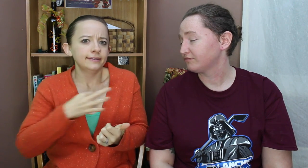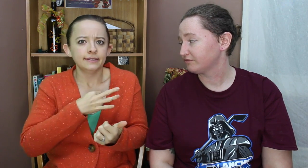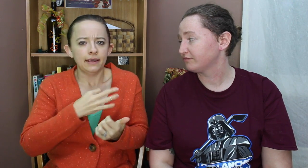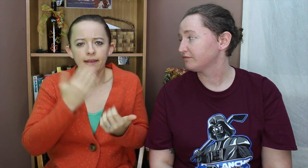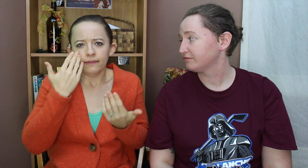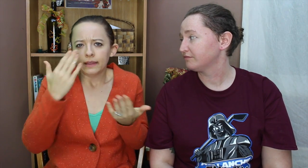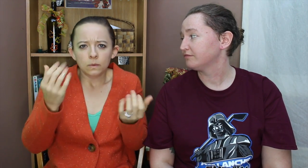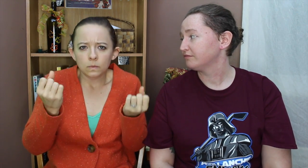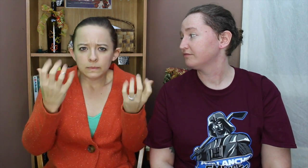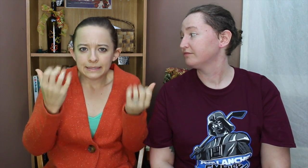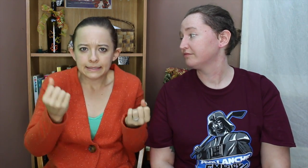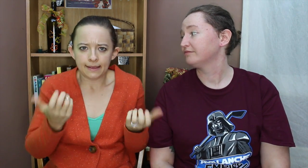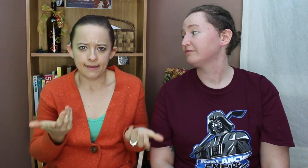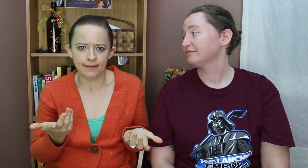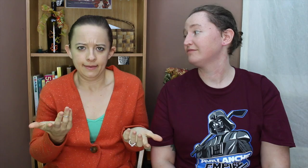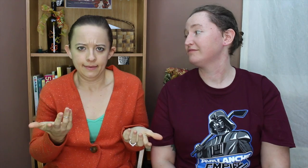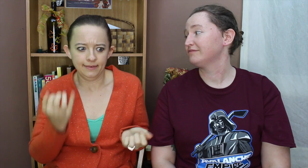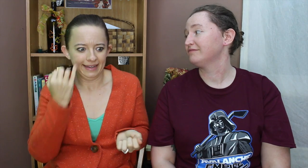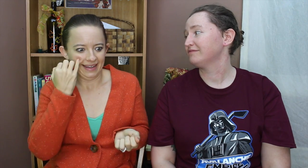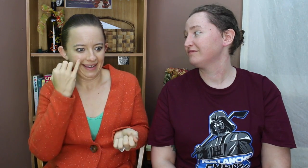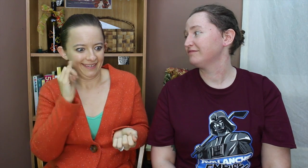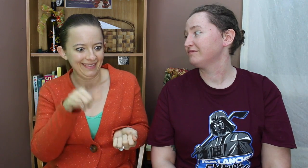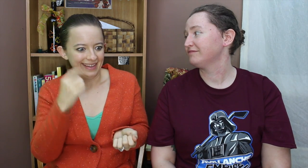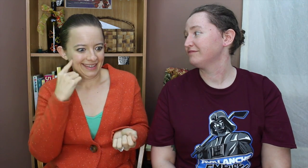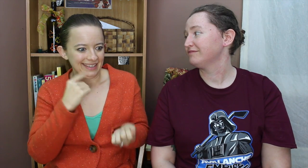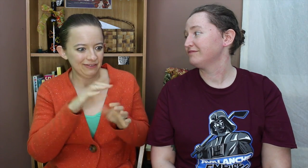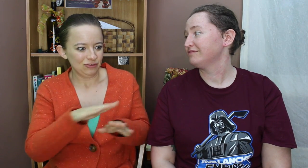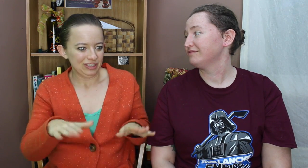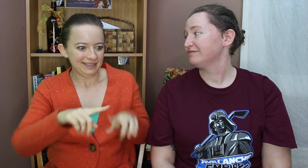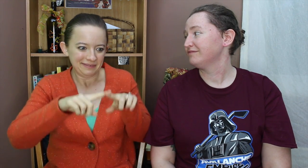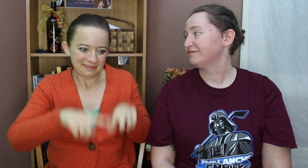I mean assistants or other staff people, a lot of them don't even know sign language.